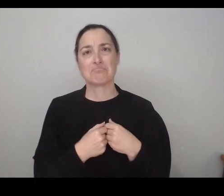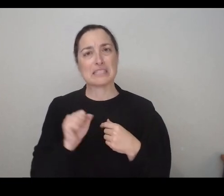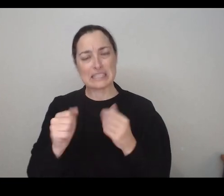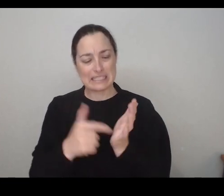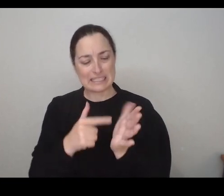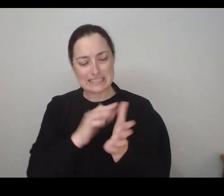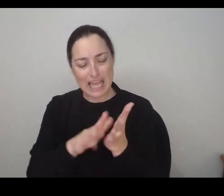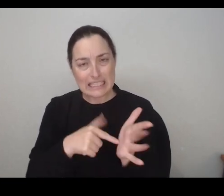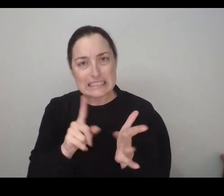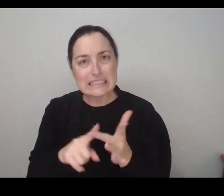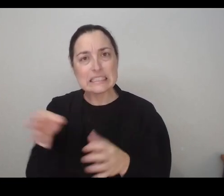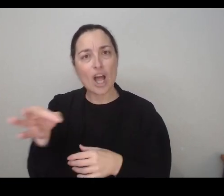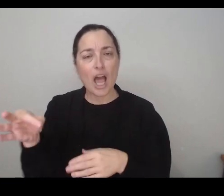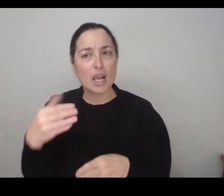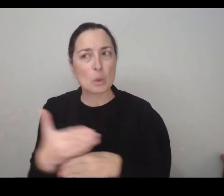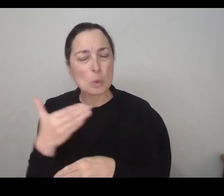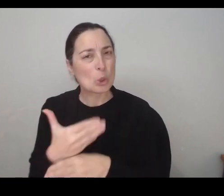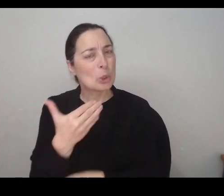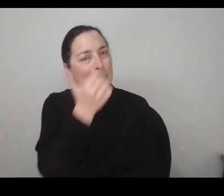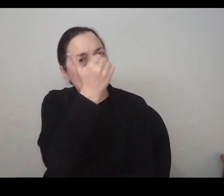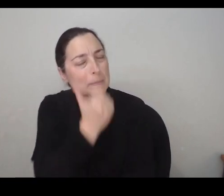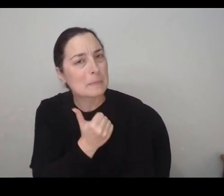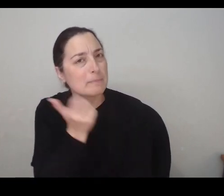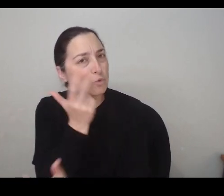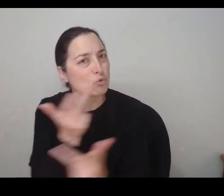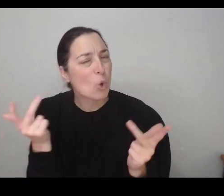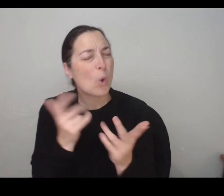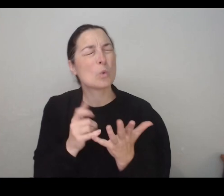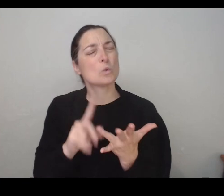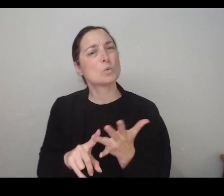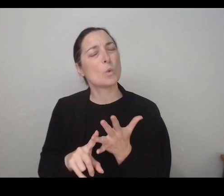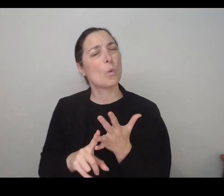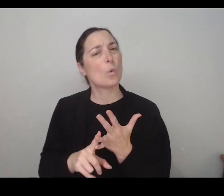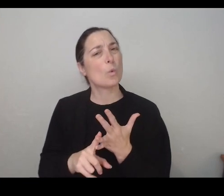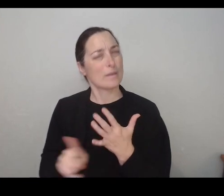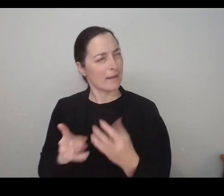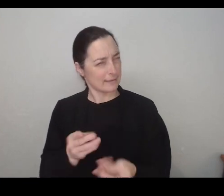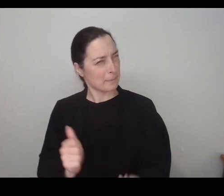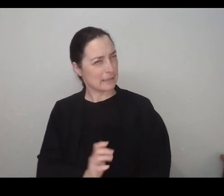So it's something which is also quite interesting and moving, in a way.